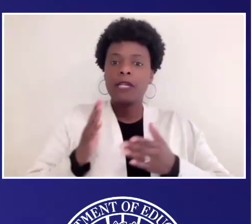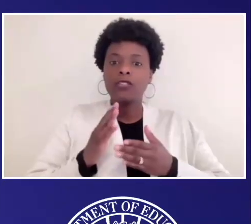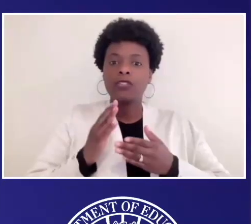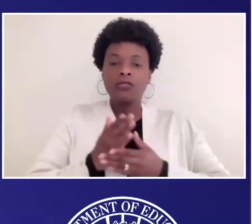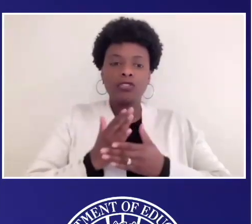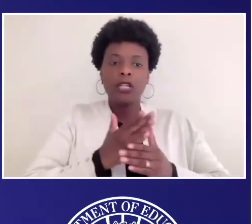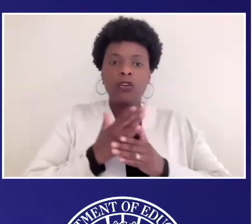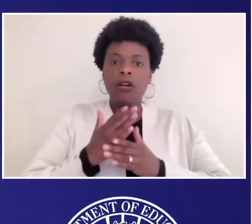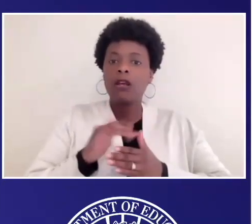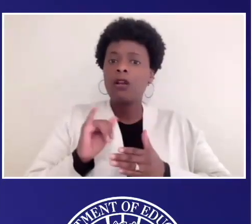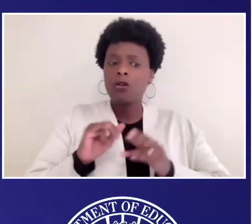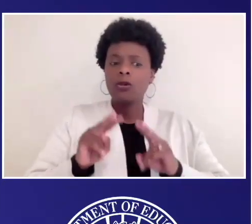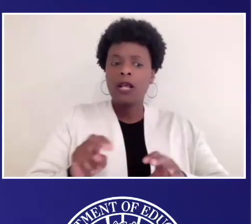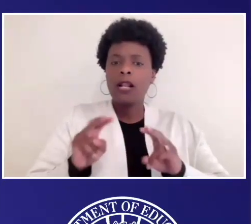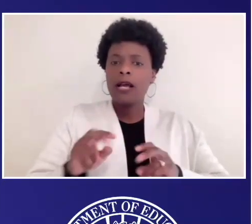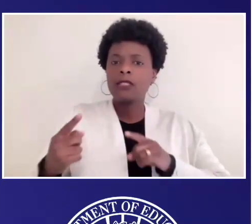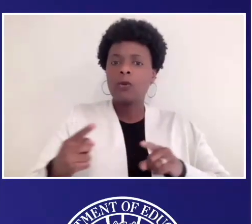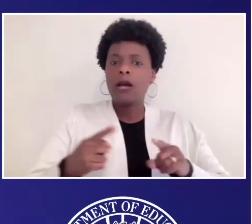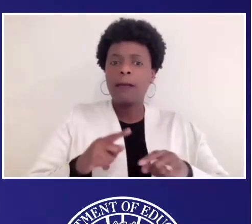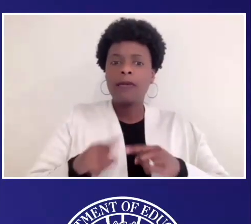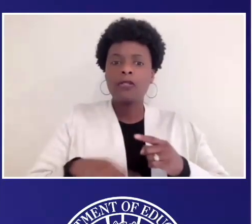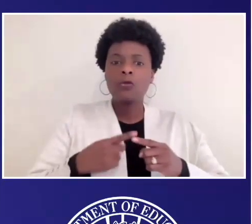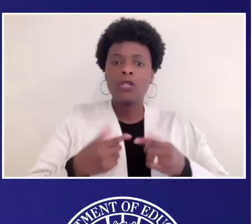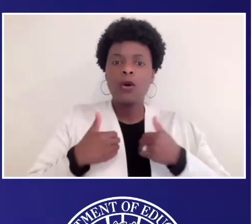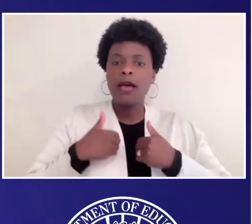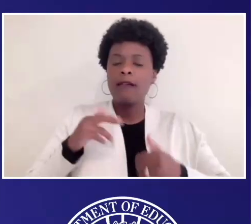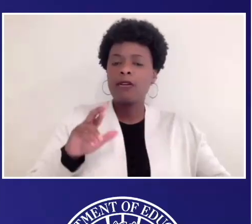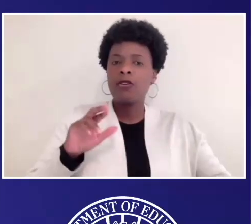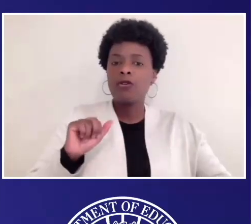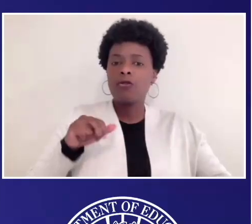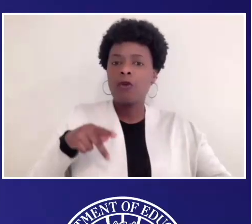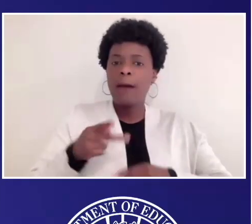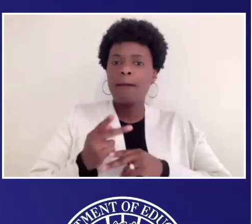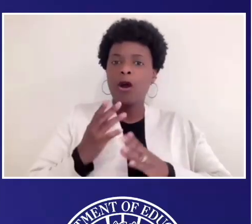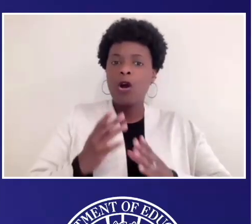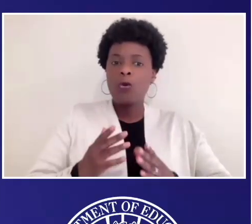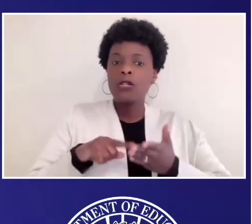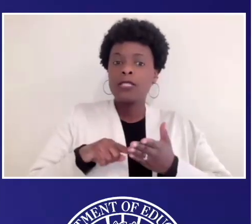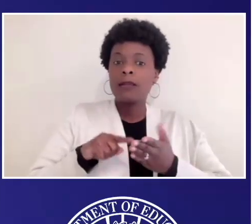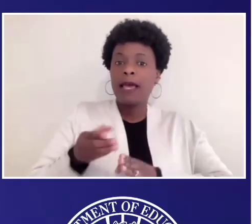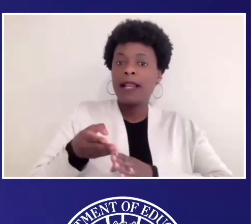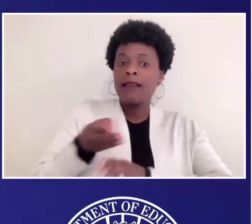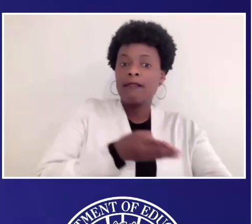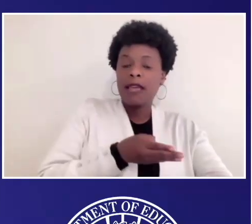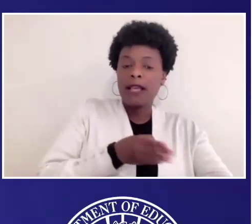issue around what happens when you have RAP borrowers who both have paid in advance and continue to make monthly on-time payments,